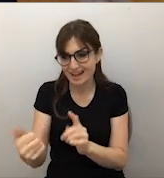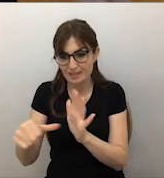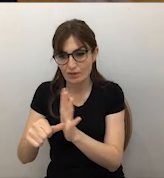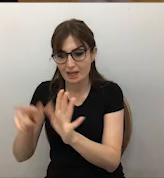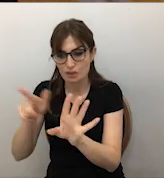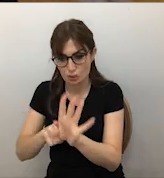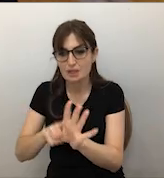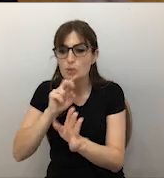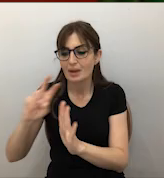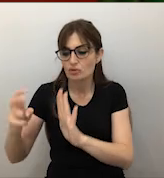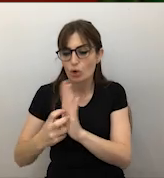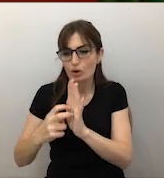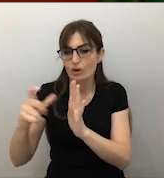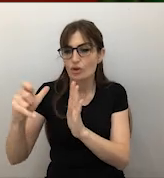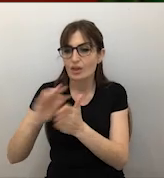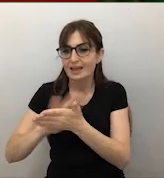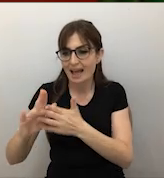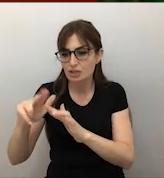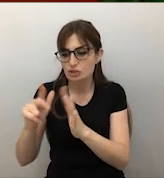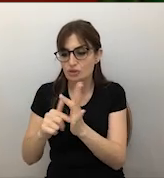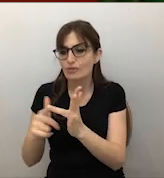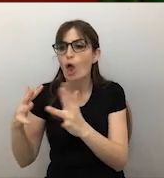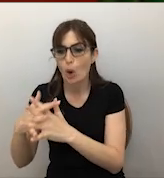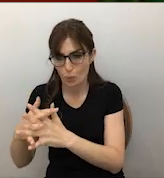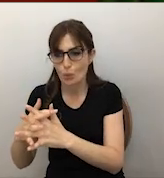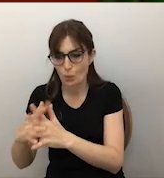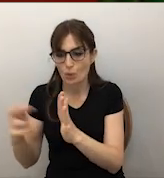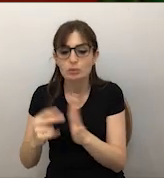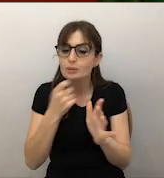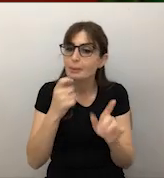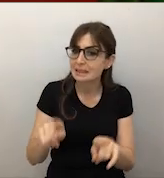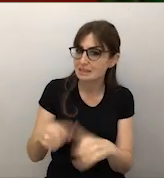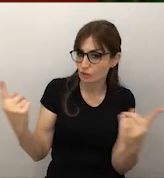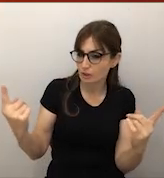cashflow statement. To summarise the key learnings from this part of the series: